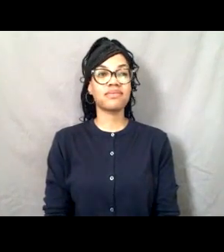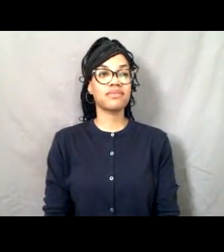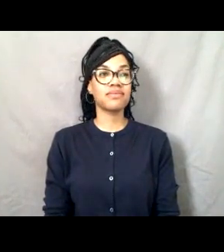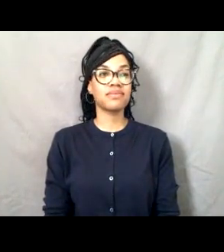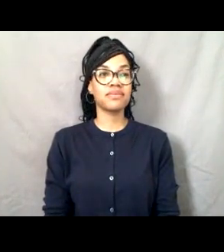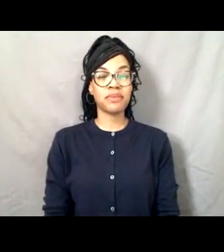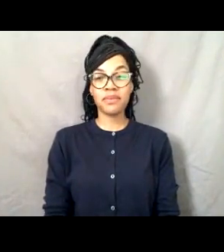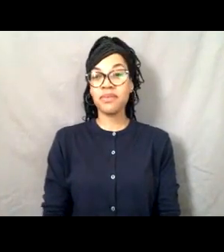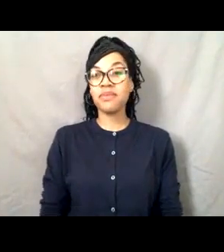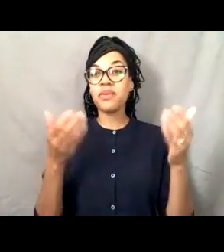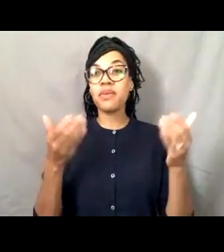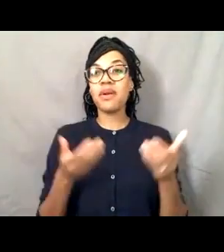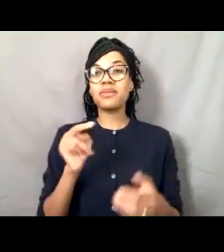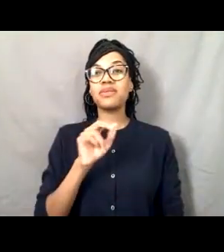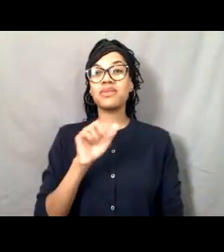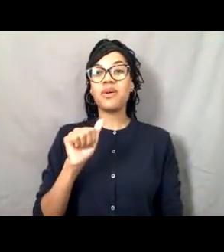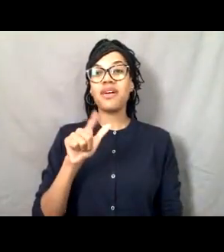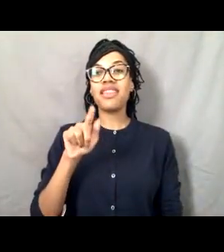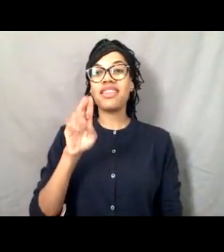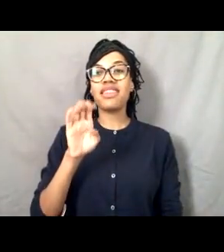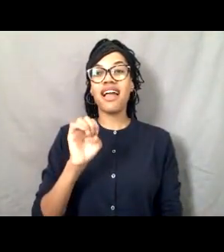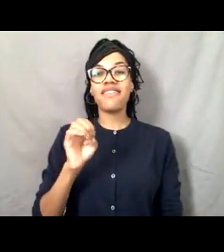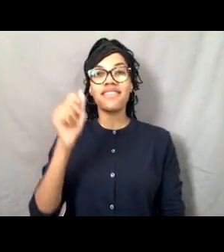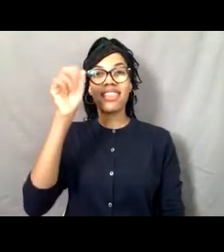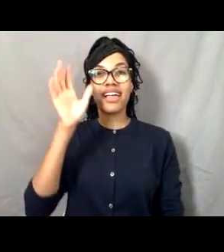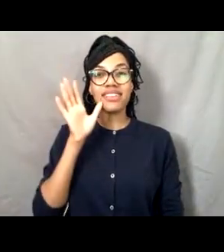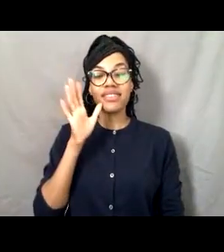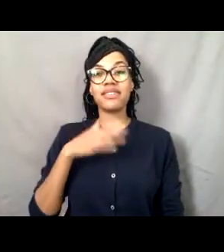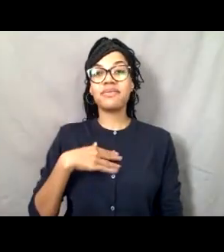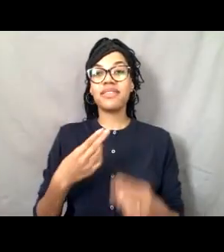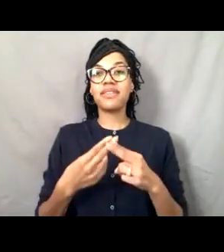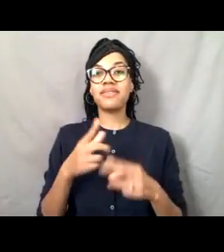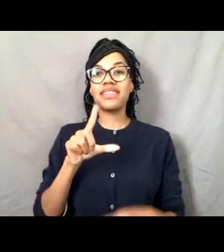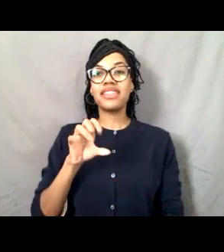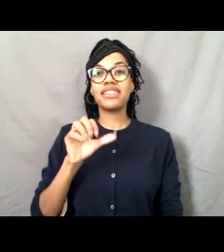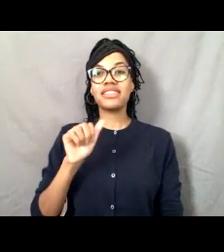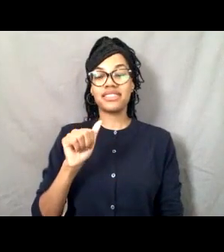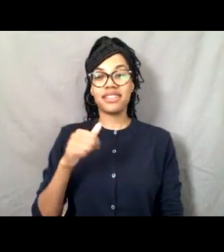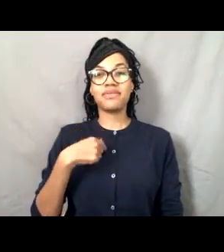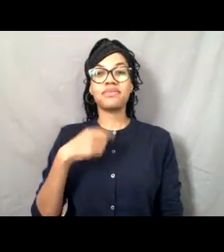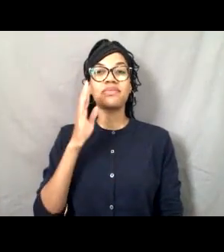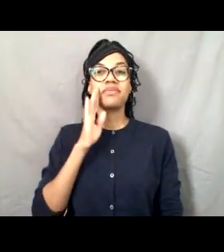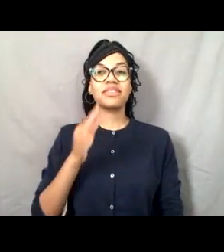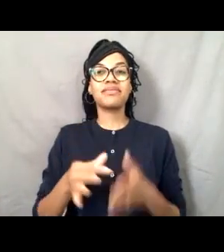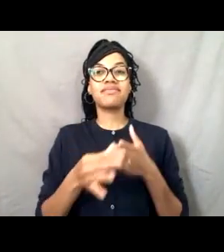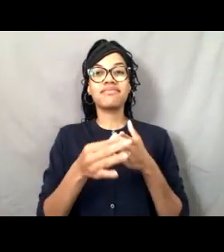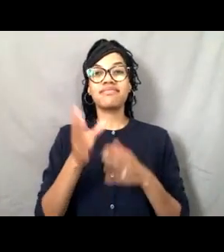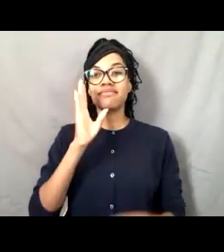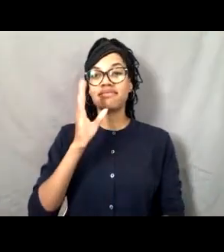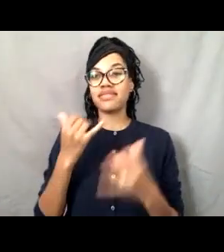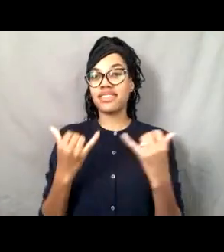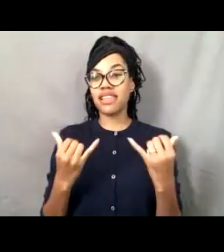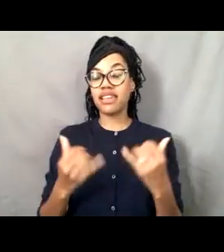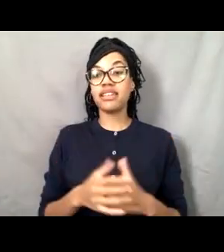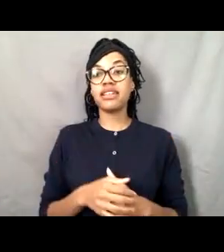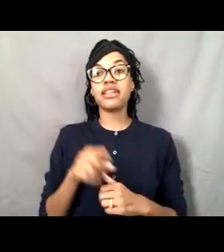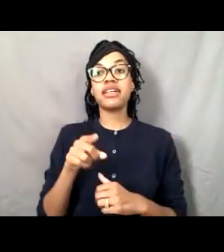Welcome to NOAA Live Alaska. My name is Lisa Hiruki-Raring, and I'm going to be moderating today's webinar. This series is a collaborative effort